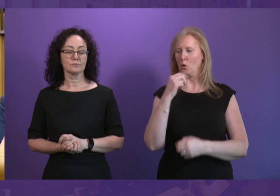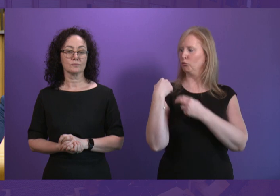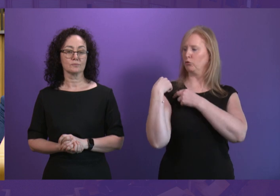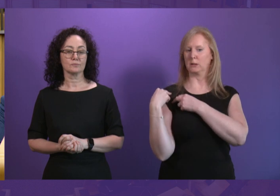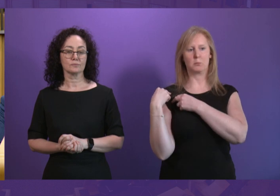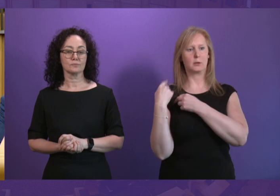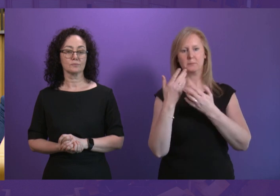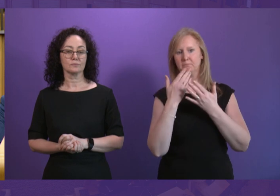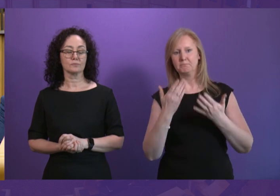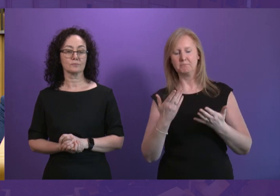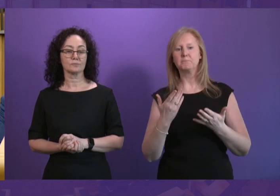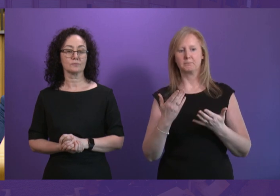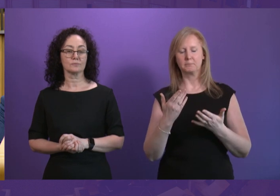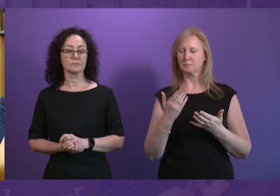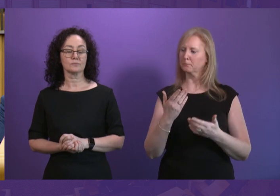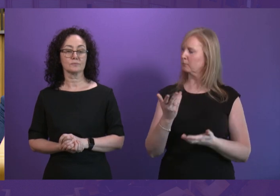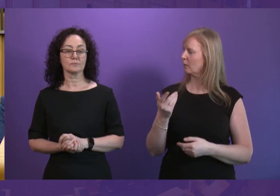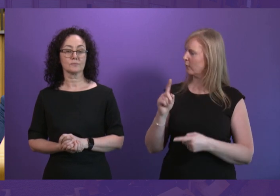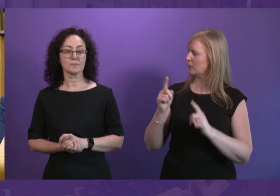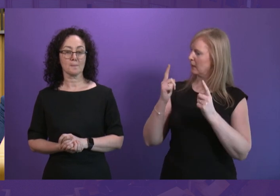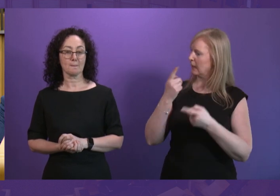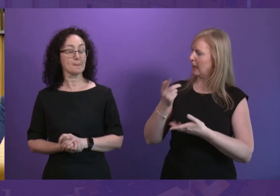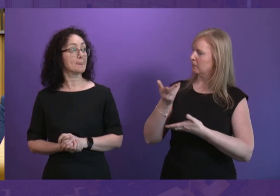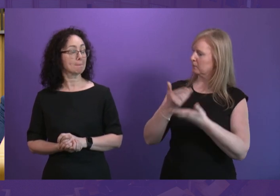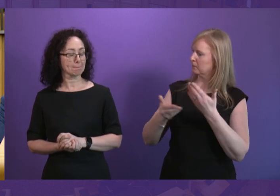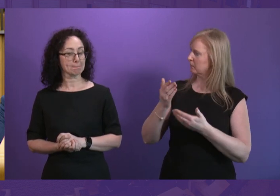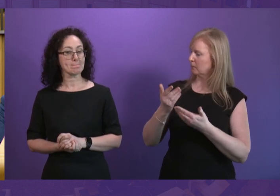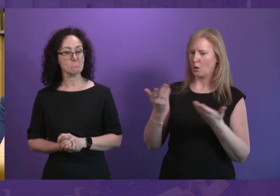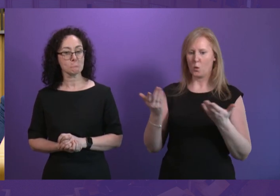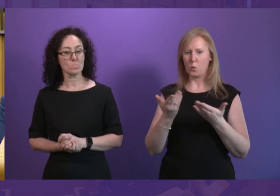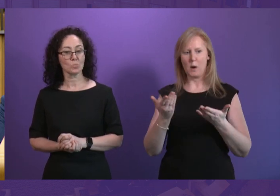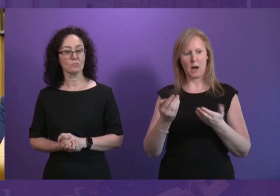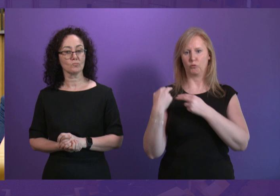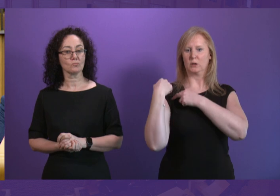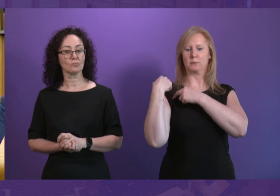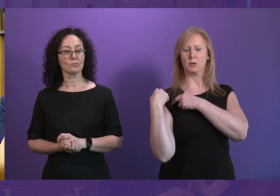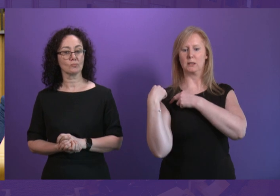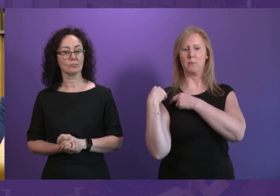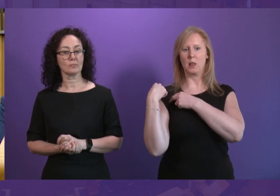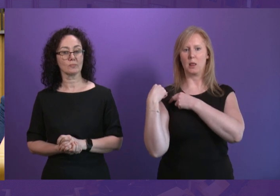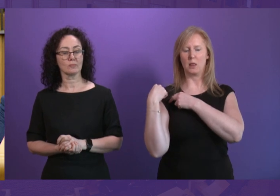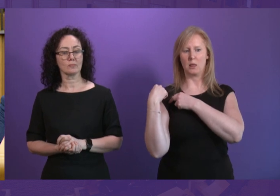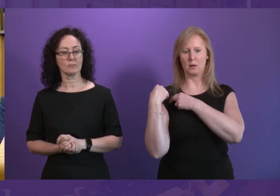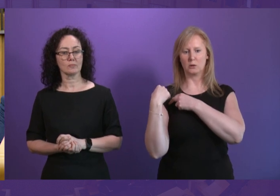safety. Can the First Minister tell me where the lines of responsibility lie in relation to keeping that site safe?